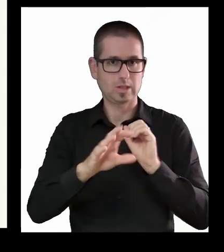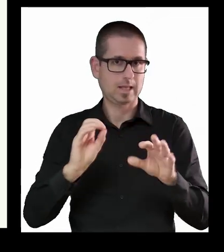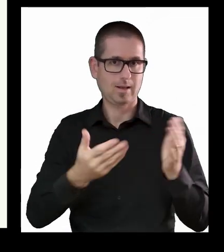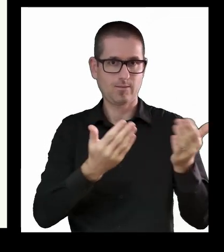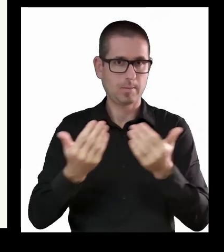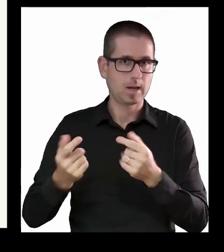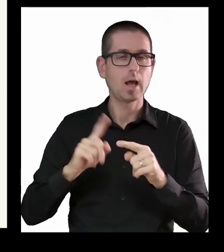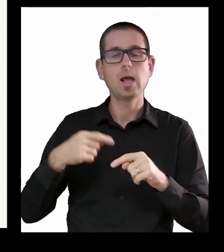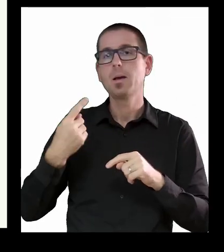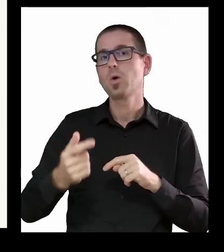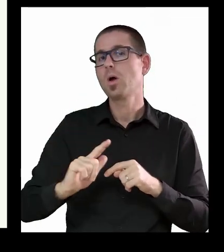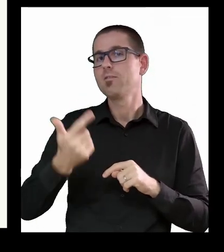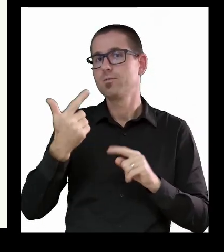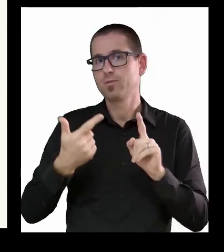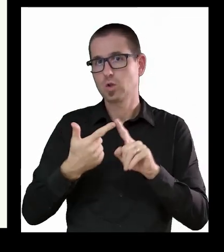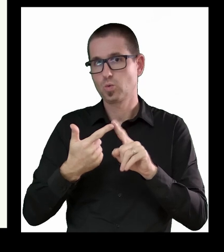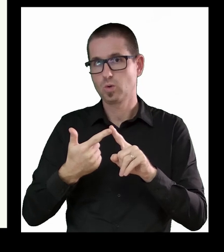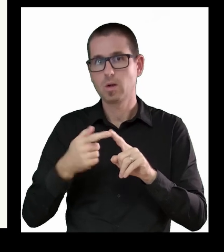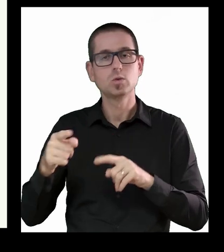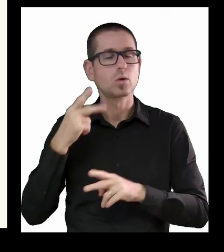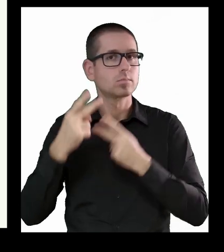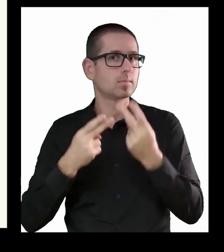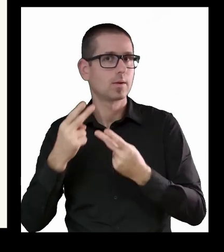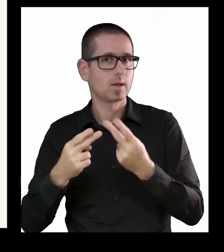then the second one they cheque the self evaluation tools and